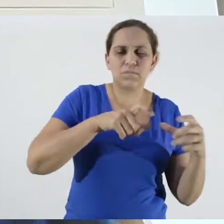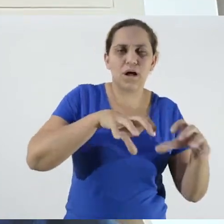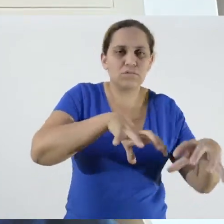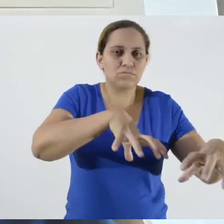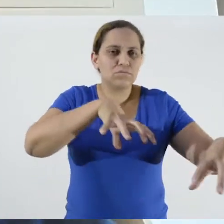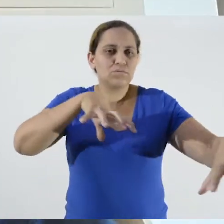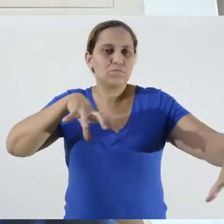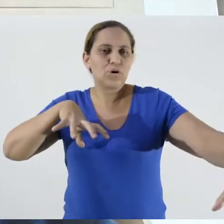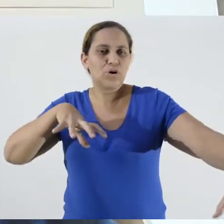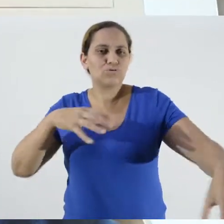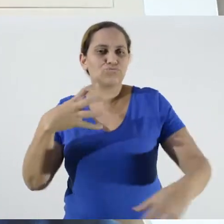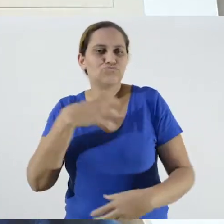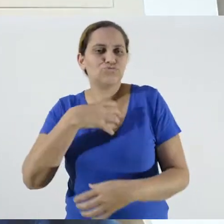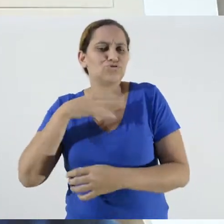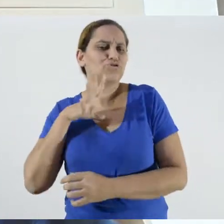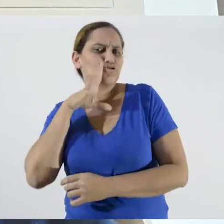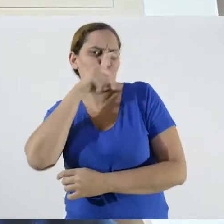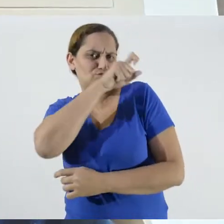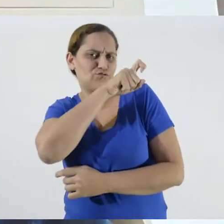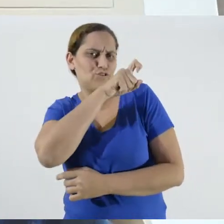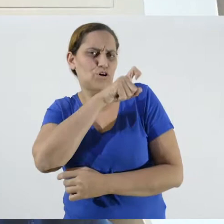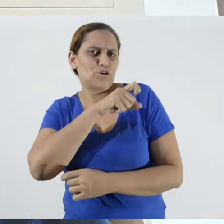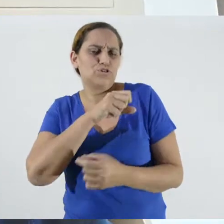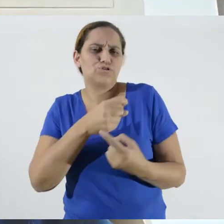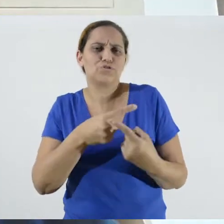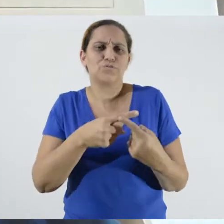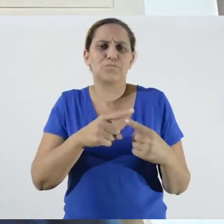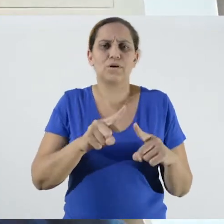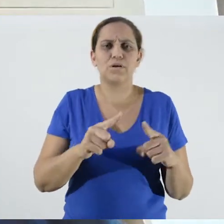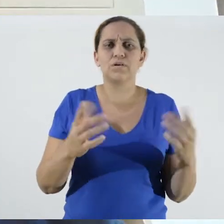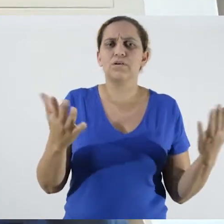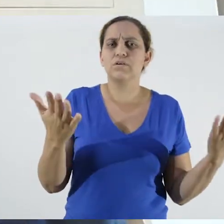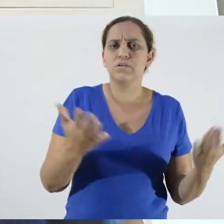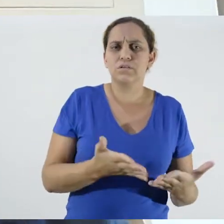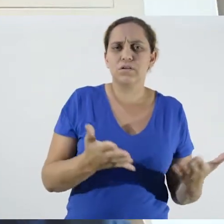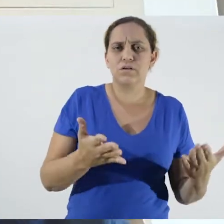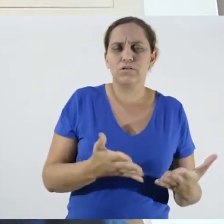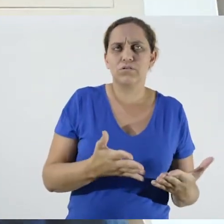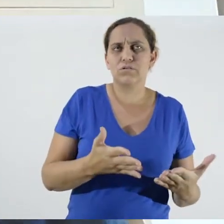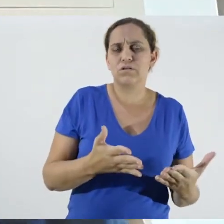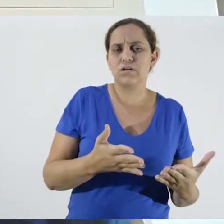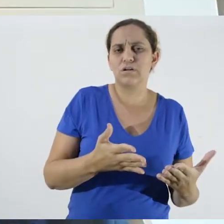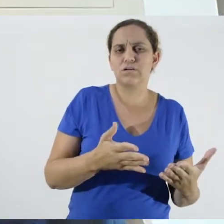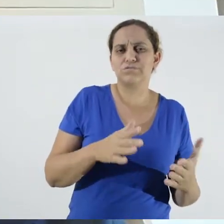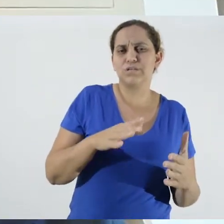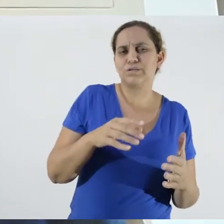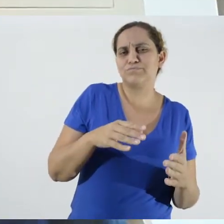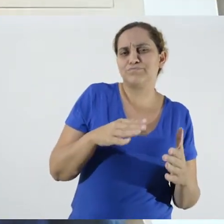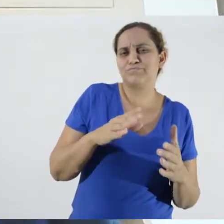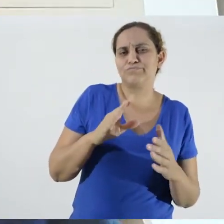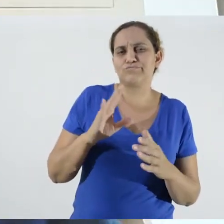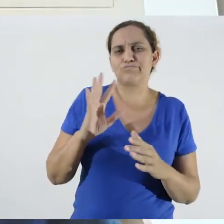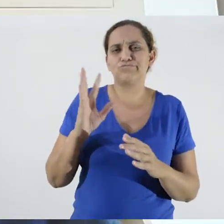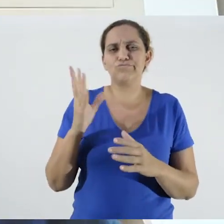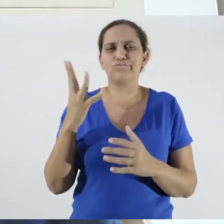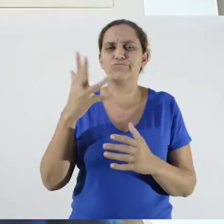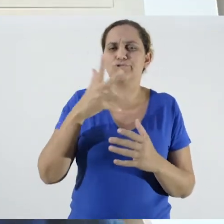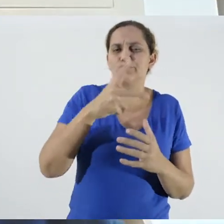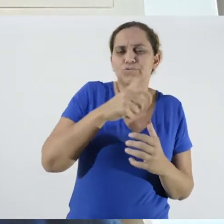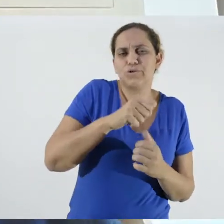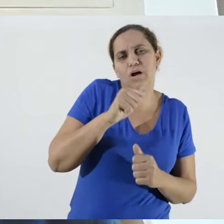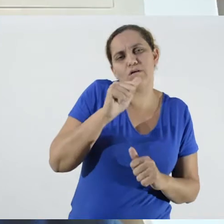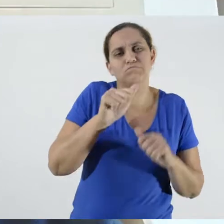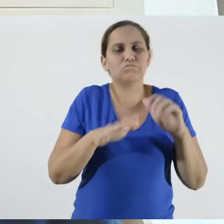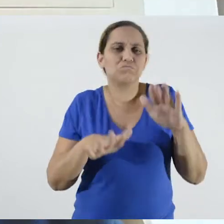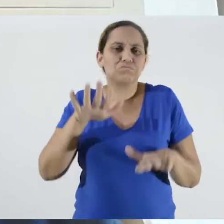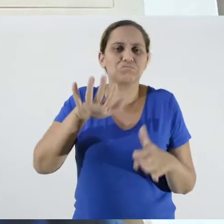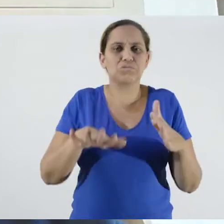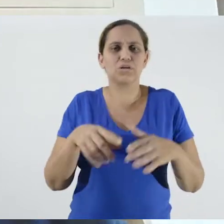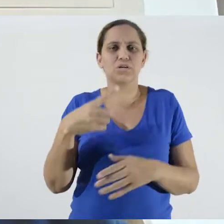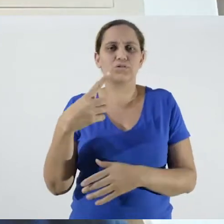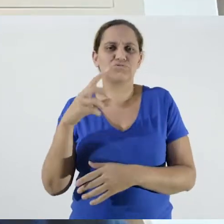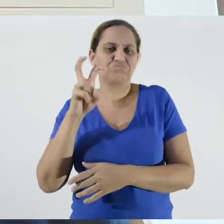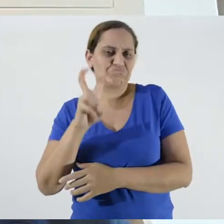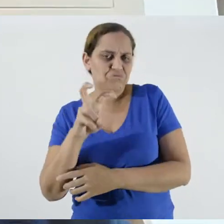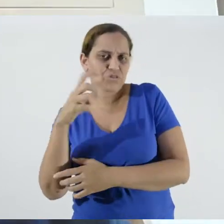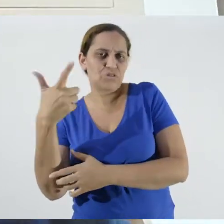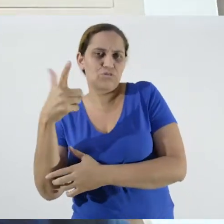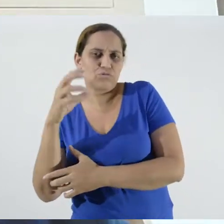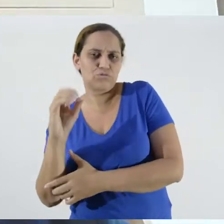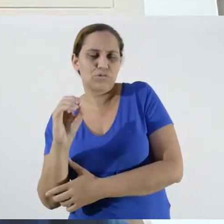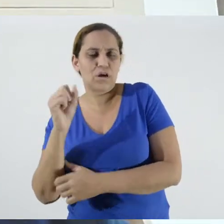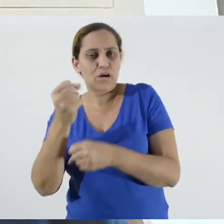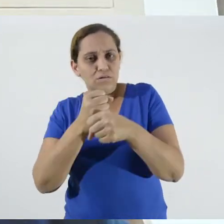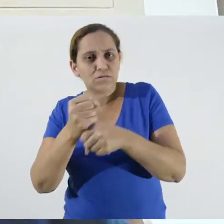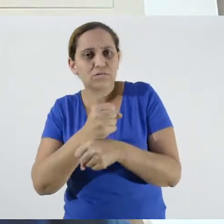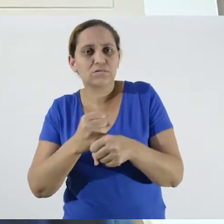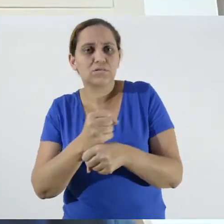intense fashion in the next ten years was advanced in this new scenario of Covid, due to the fact